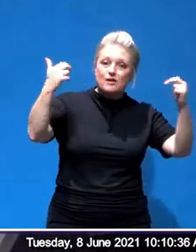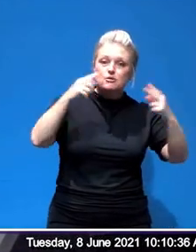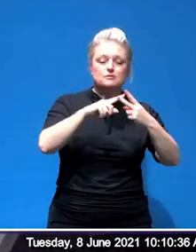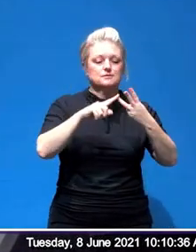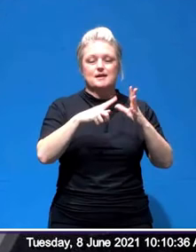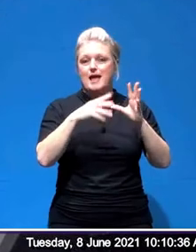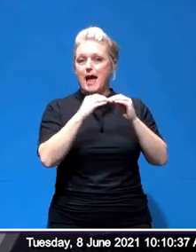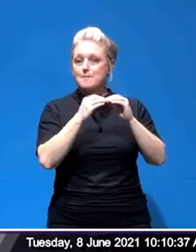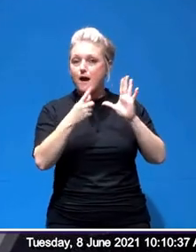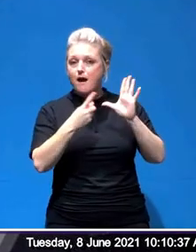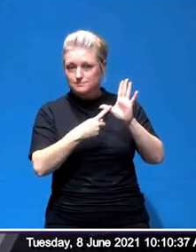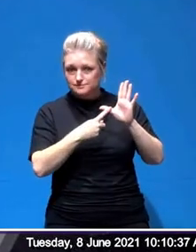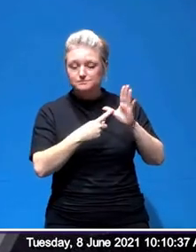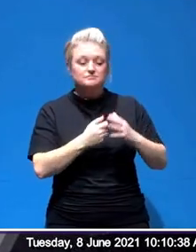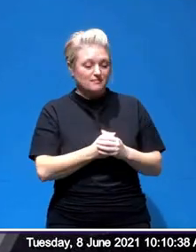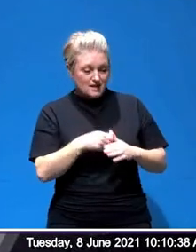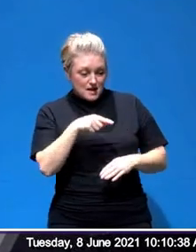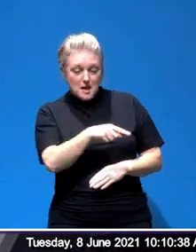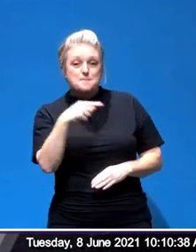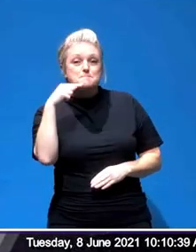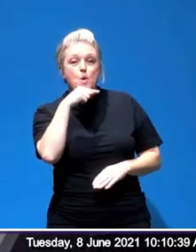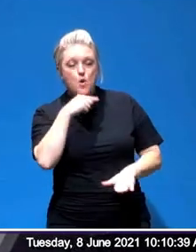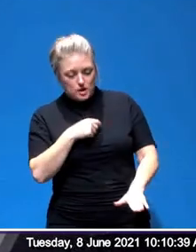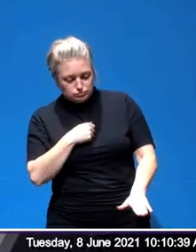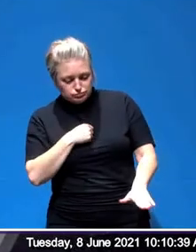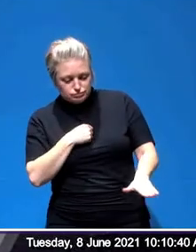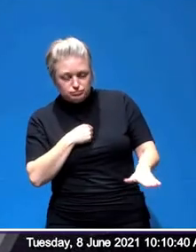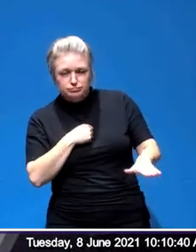Since he was young, his favourite hobby has been collecting sticks and twigs.